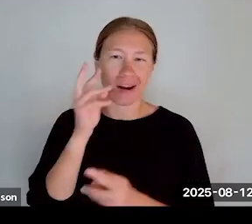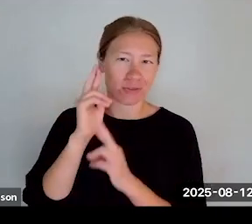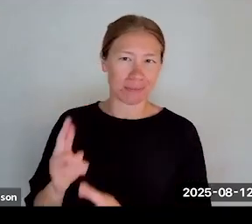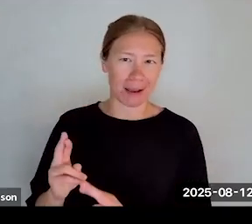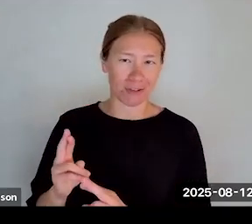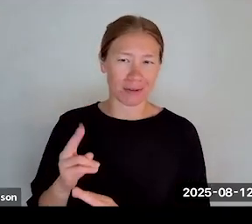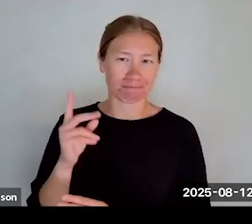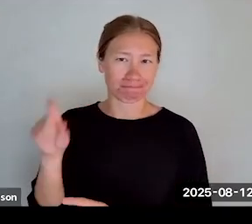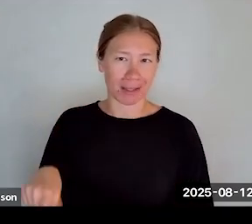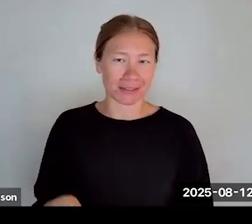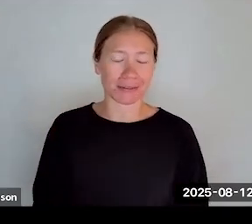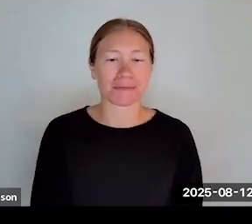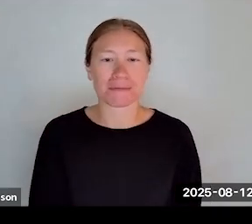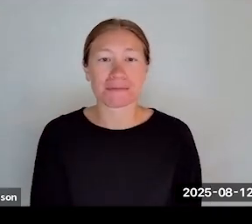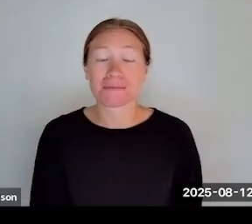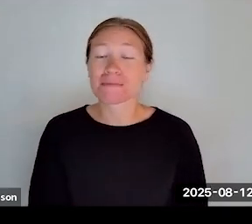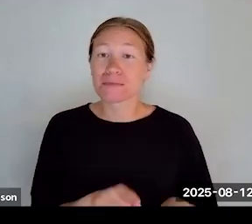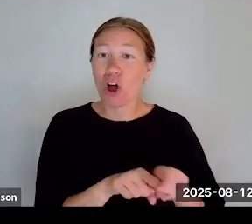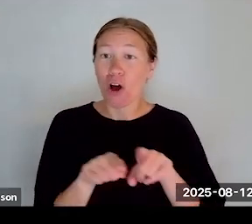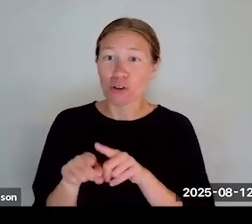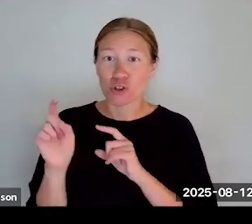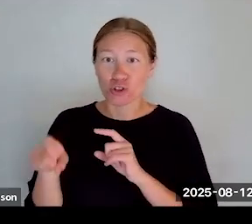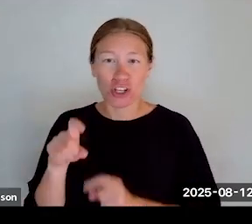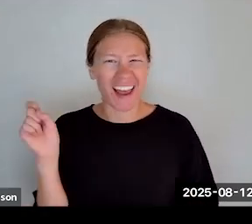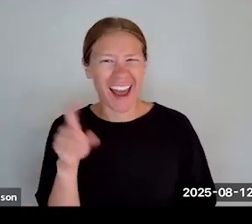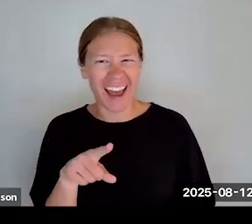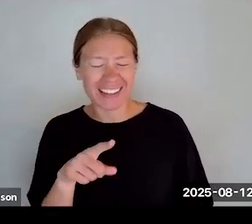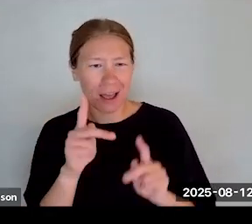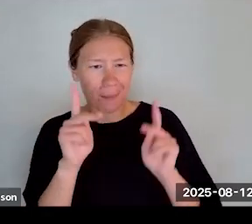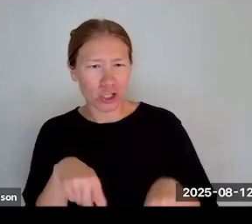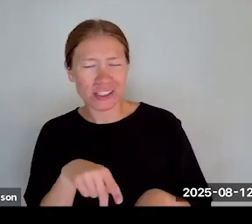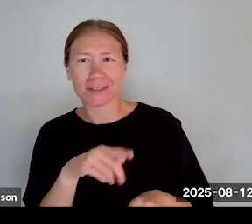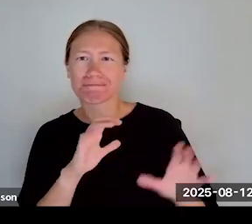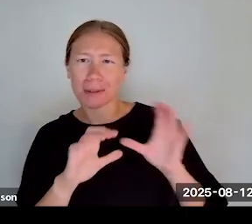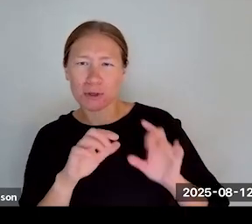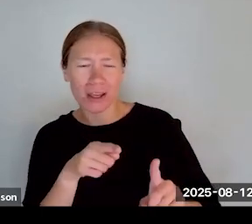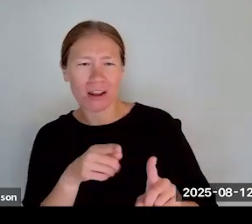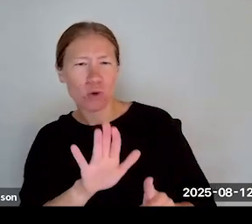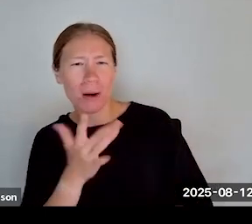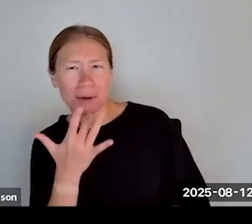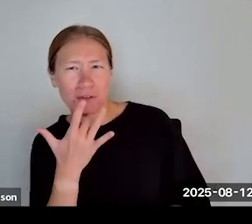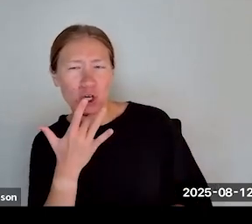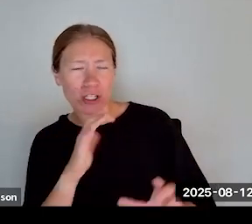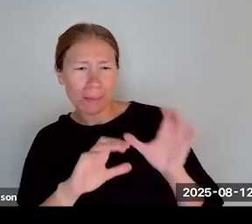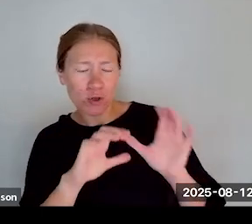It's also important to ask the person you're communicating with about their preferred communication methods for various situations.